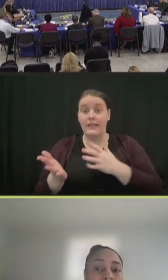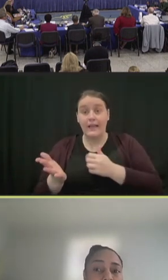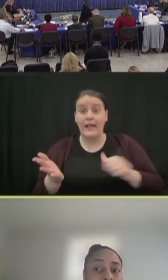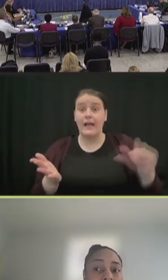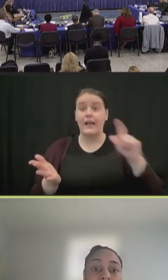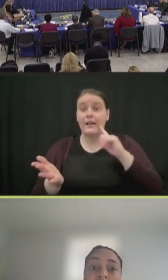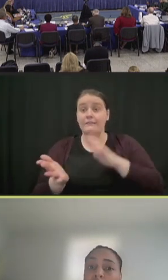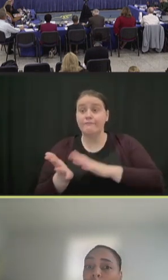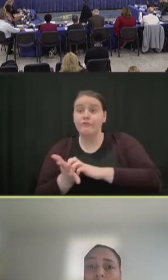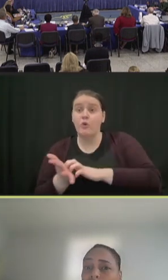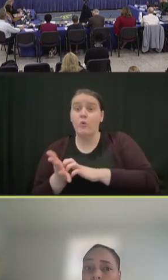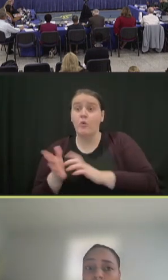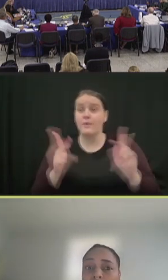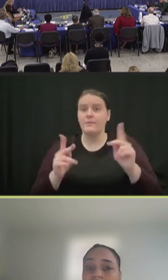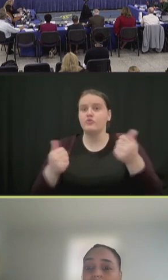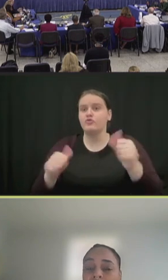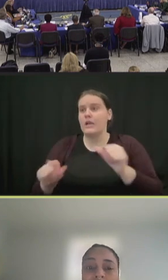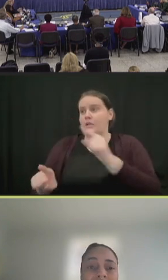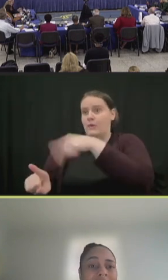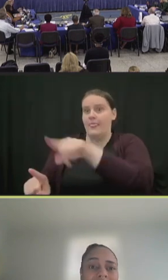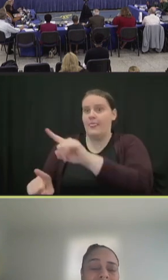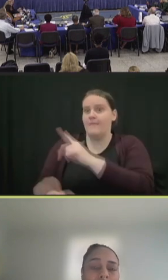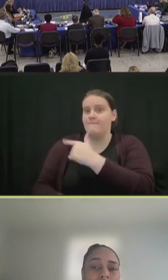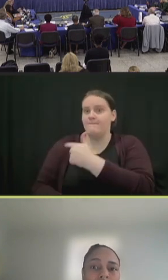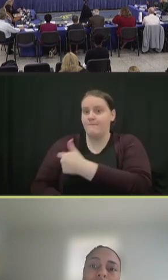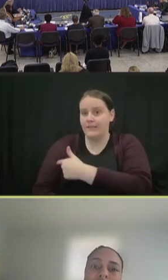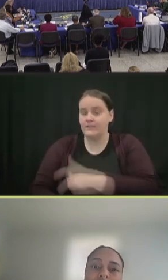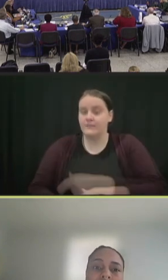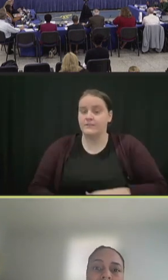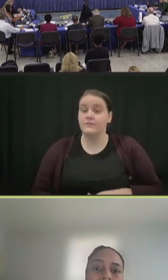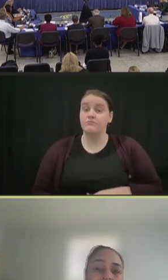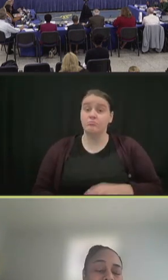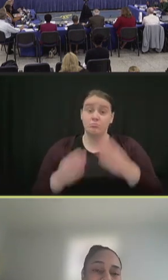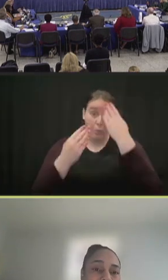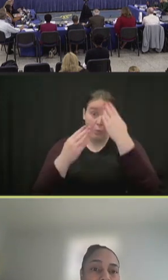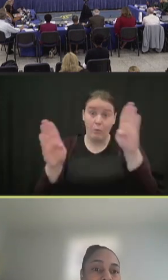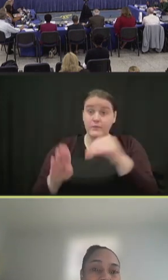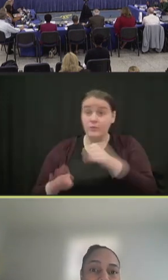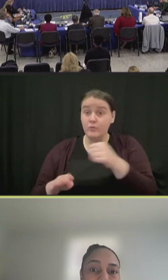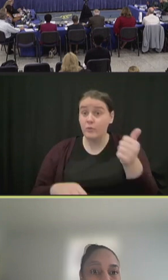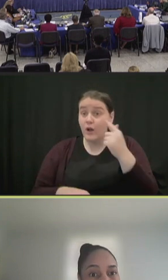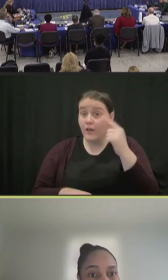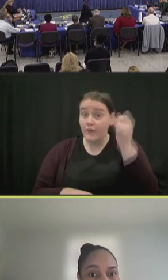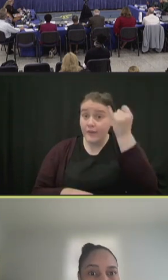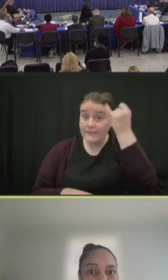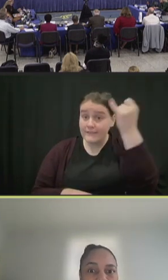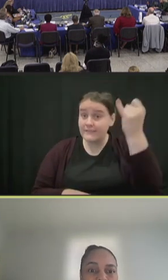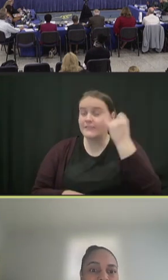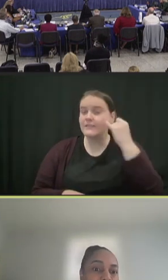And then finally, we're also open to other ideas. So, if there's an idea that we haven't mentioned,